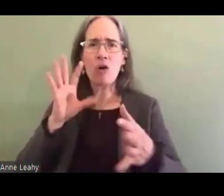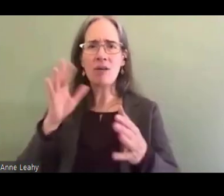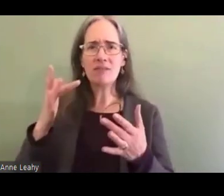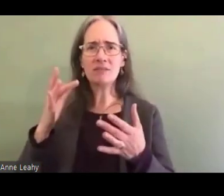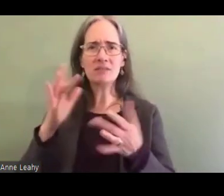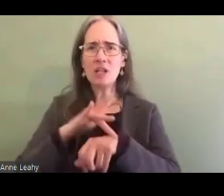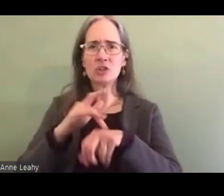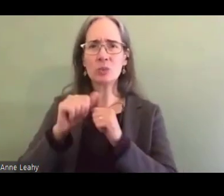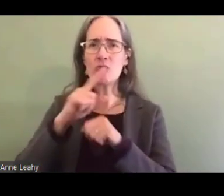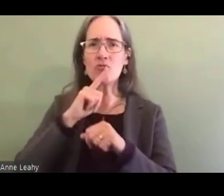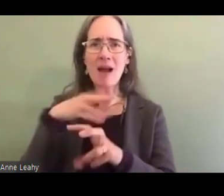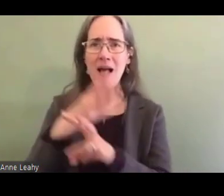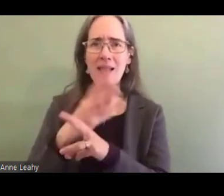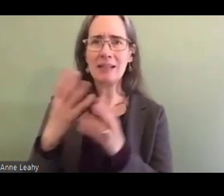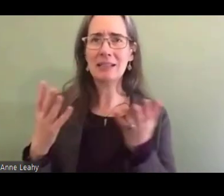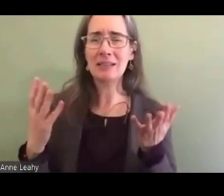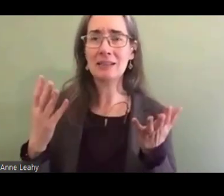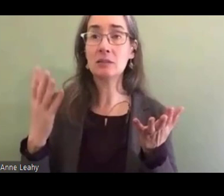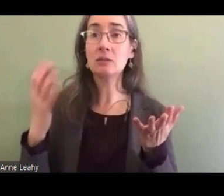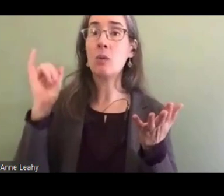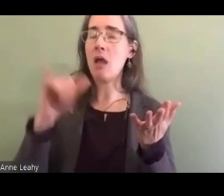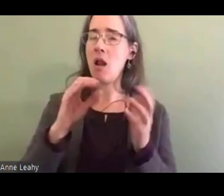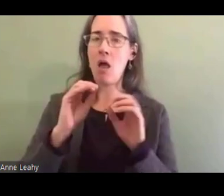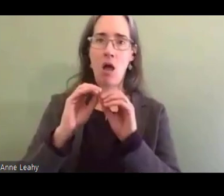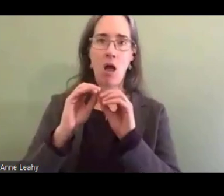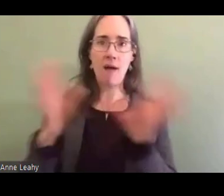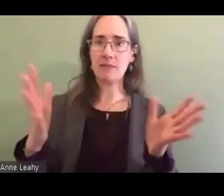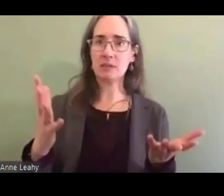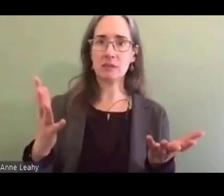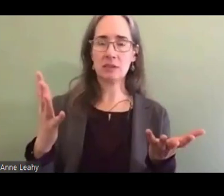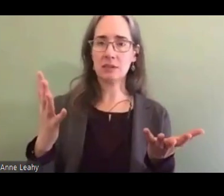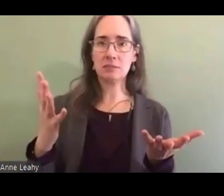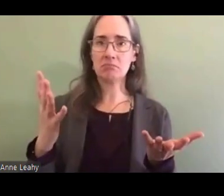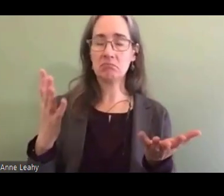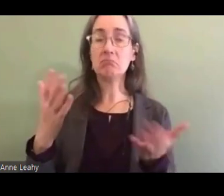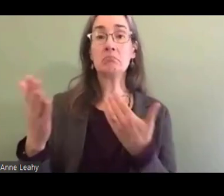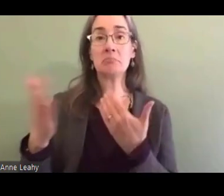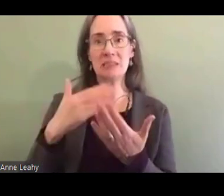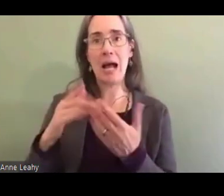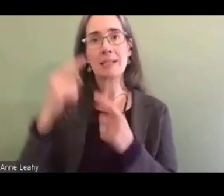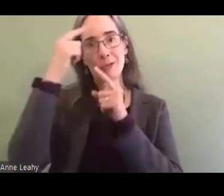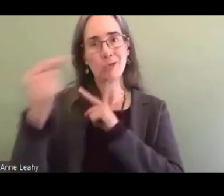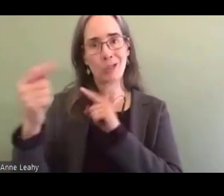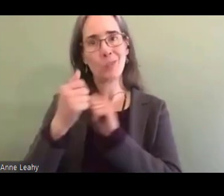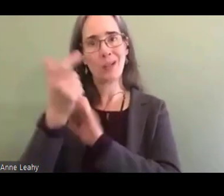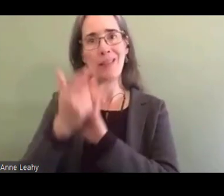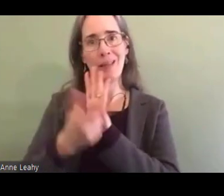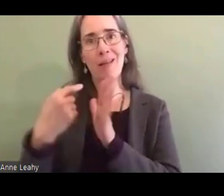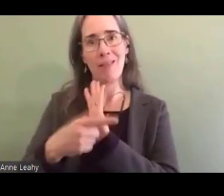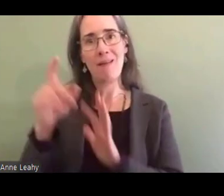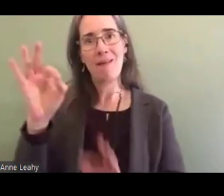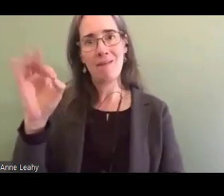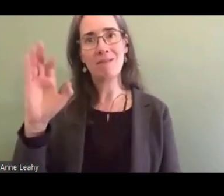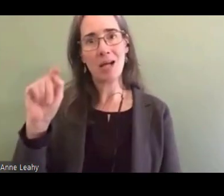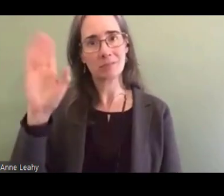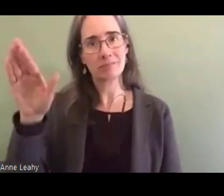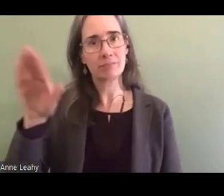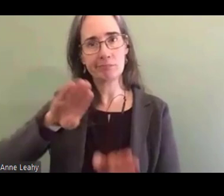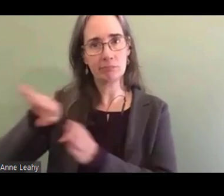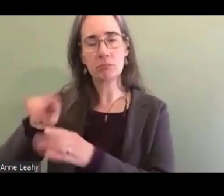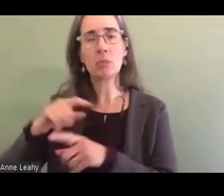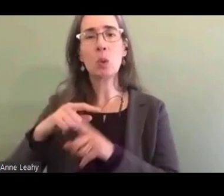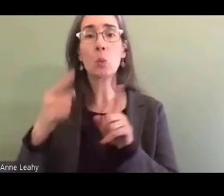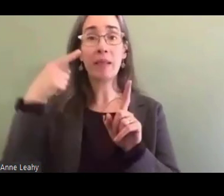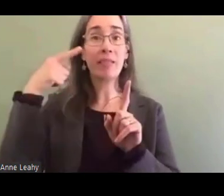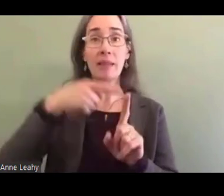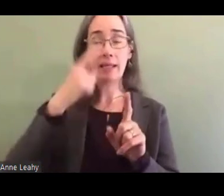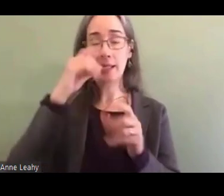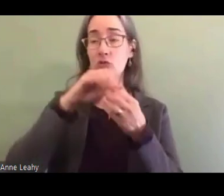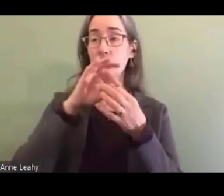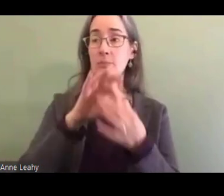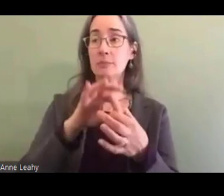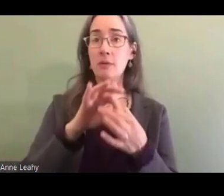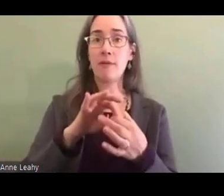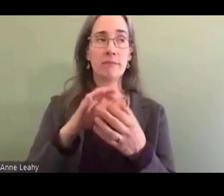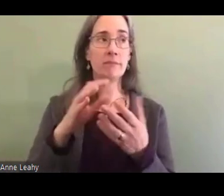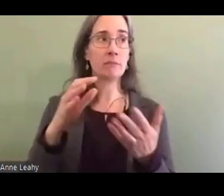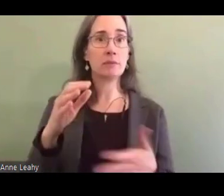So obviously, besides disagreeing with the legal facts, we think in terms of being